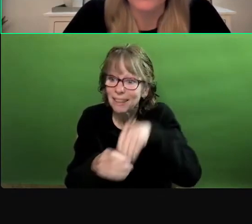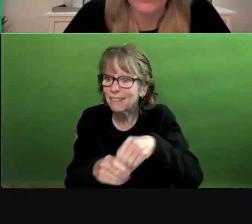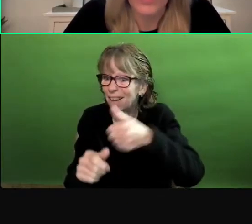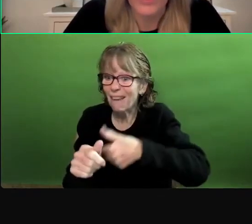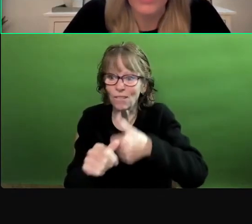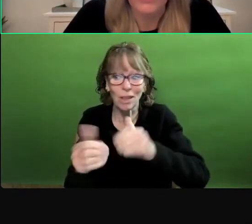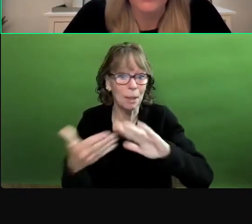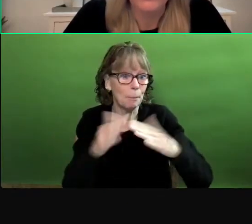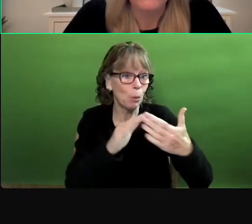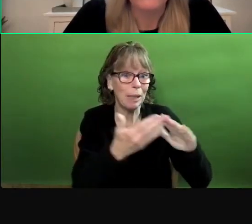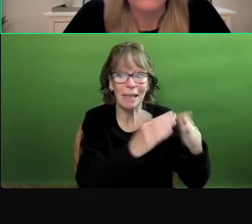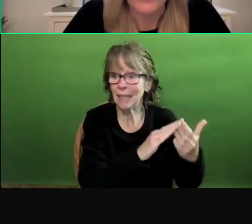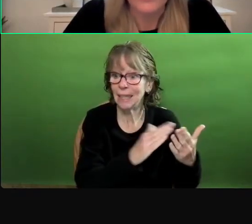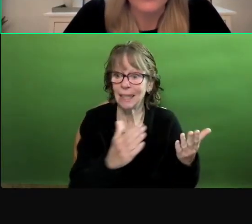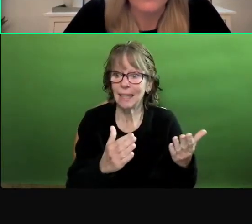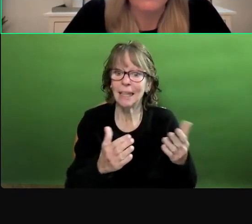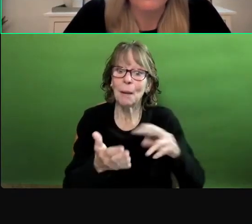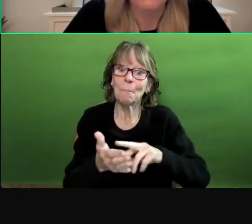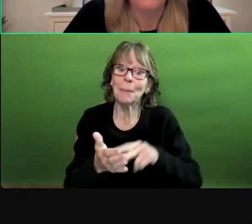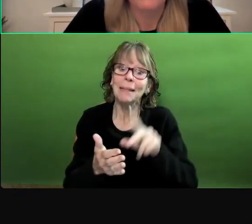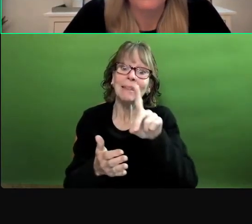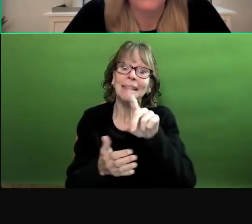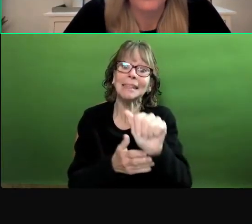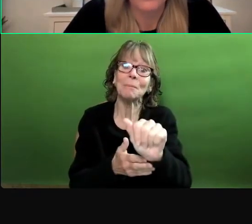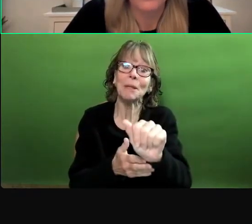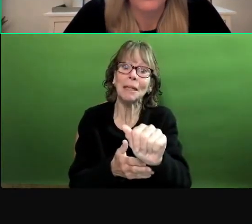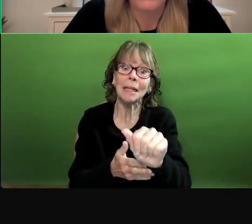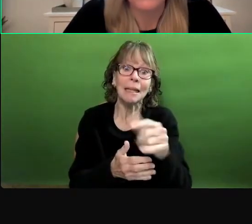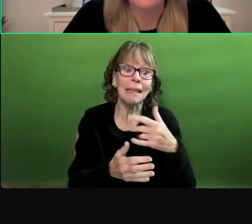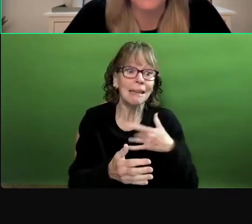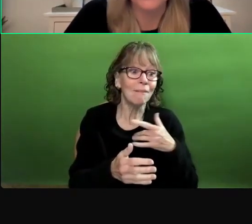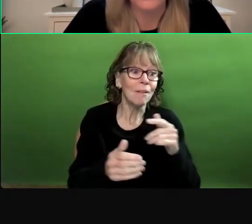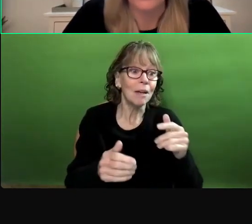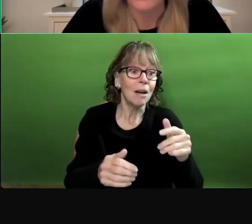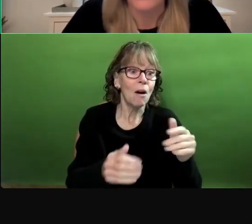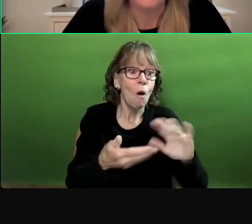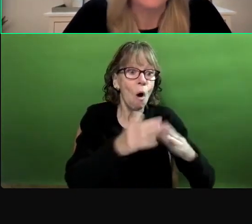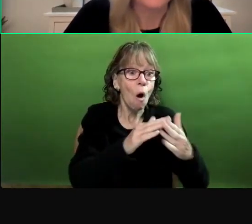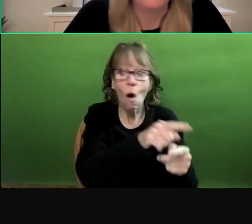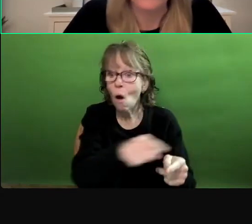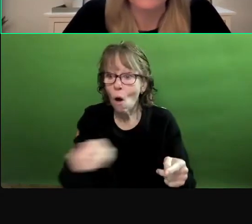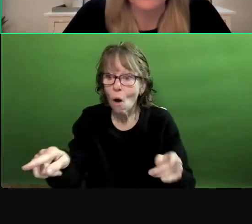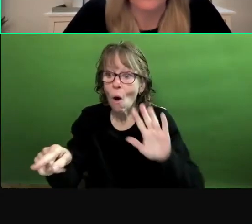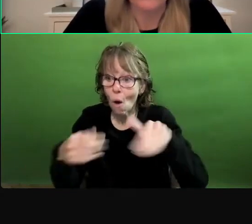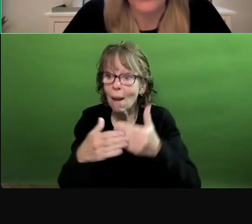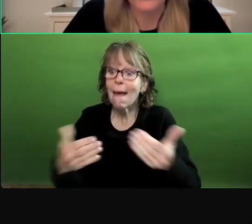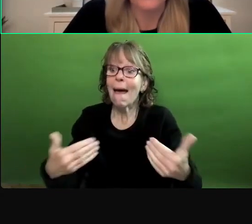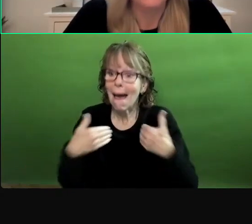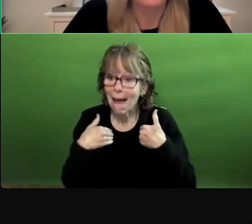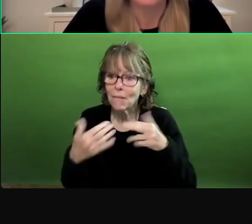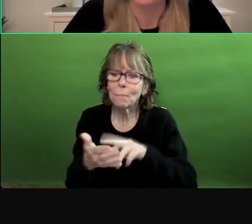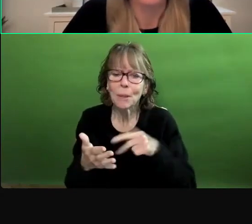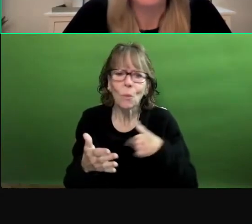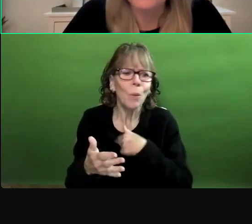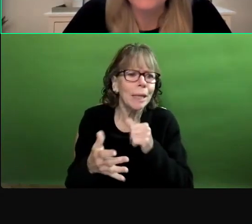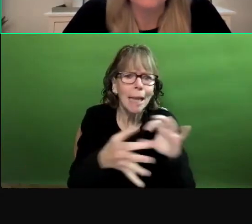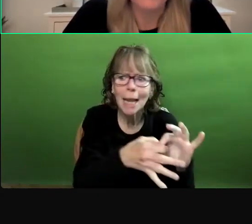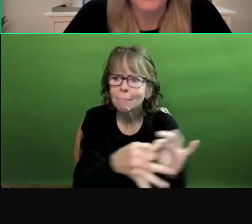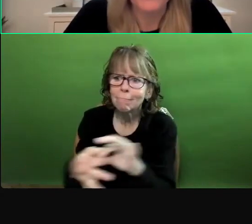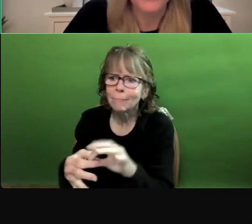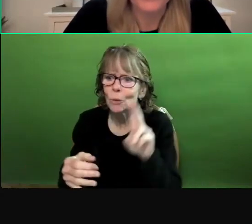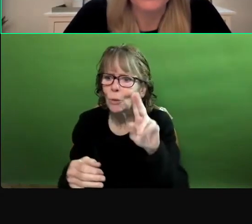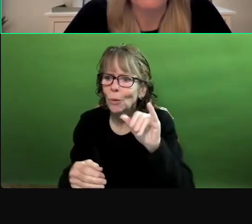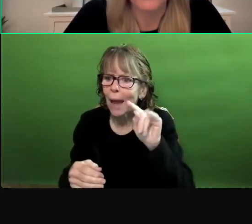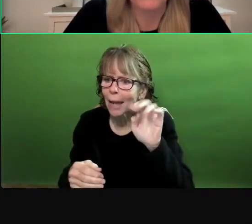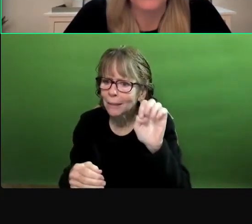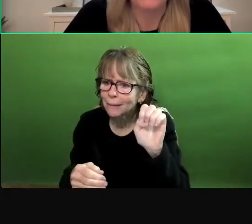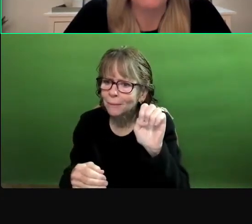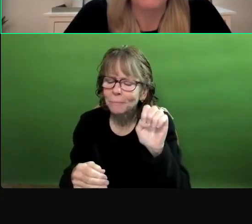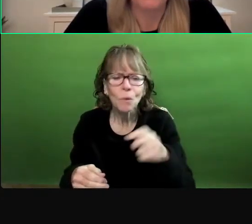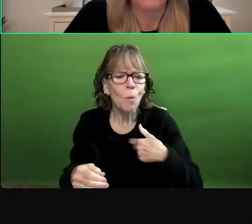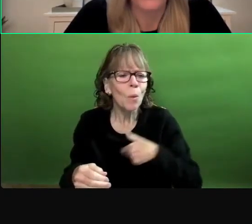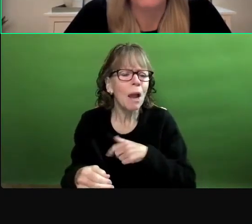opportunity to unite us. Disability is a diverse and rich community and population of people,